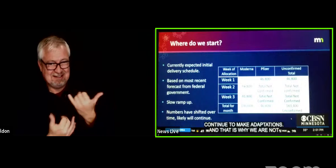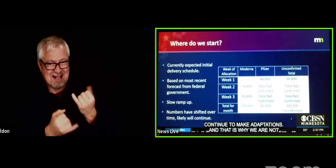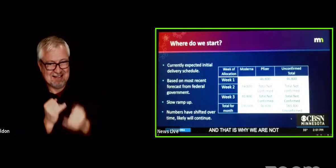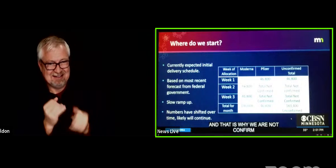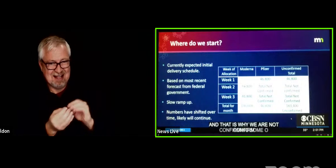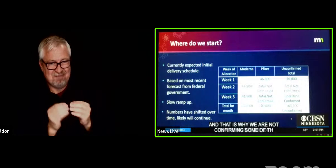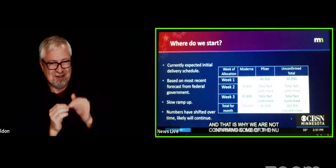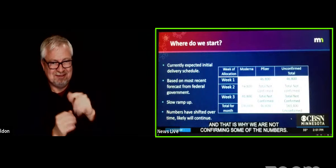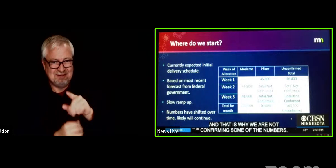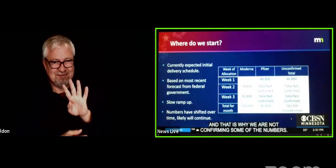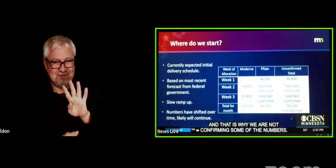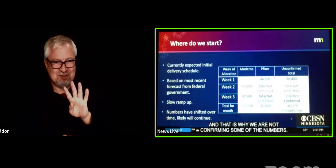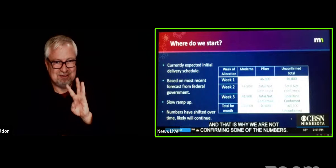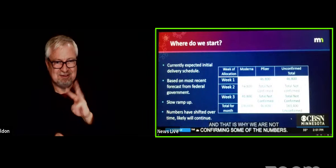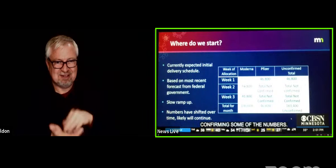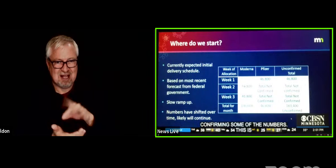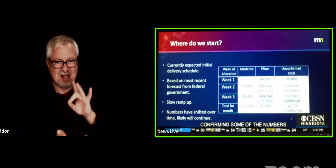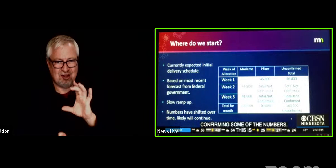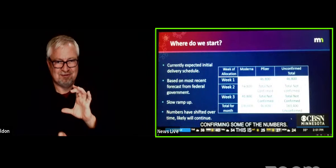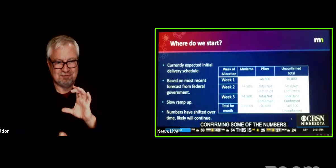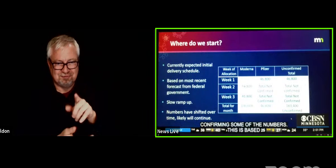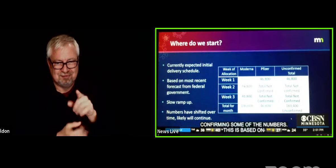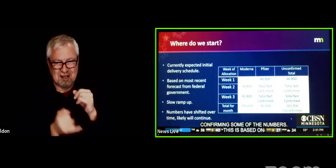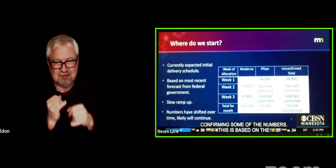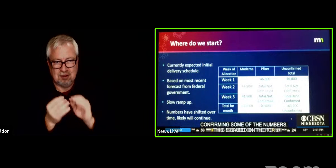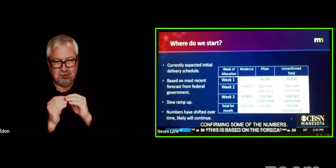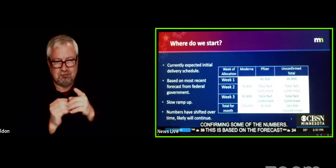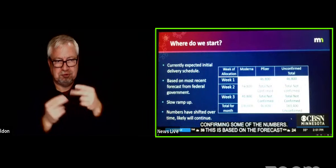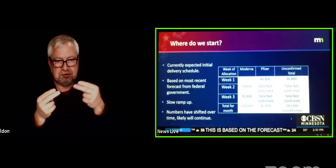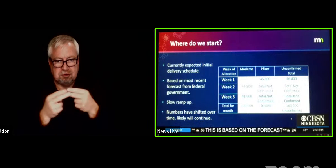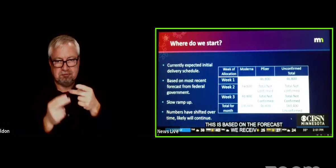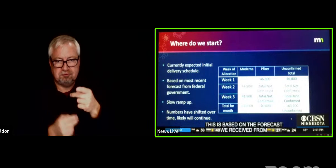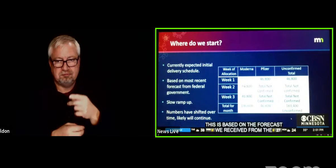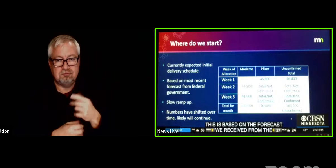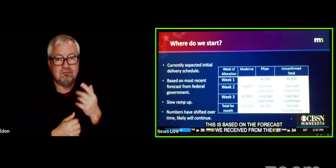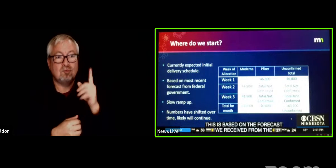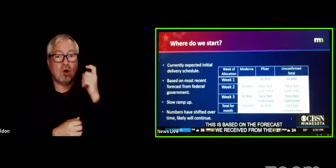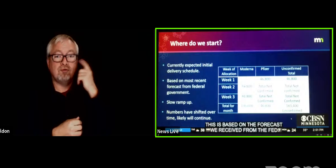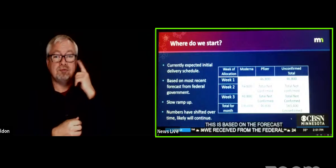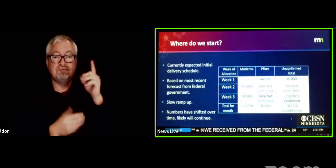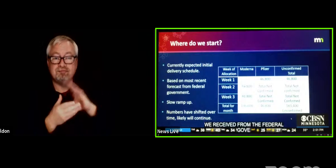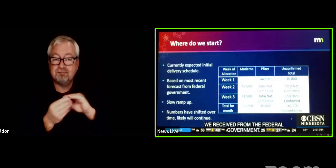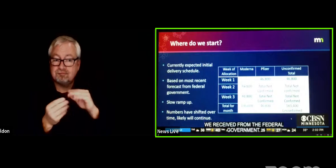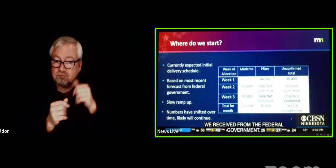AND AS YOU LOOK AT THESE NUMBERS, AS THE GOVERNOR SAID, KEEP IN MINDS THAT MINNESOTA'S POPULATION IS 5.6 MILLION